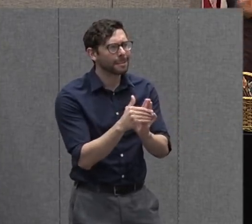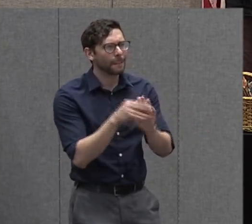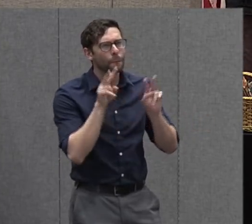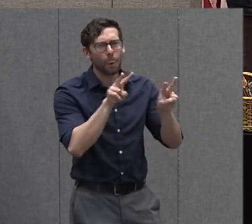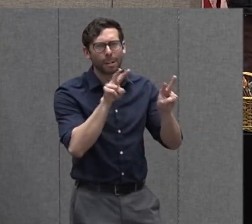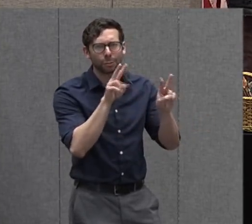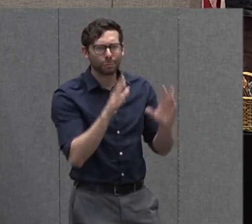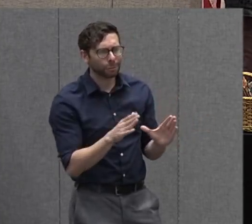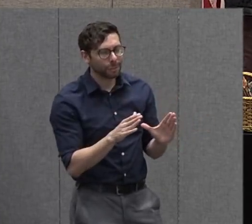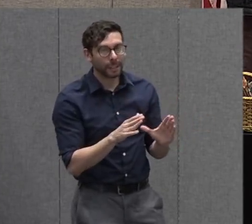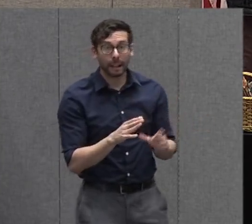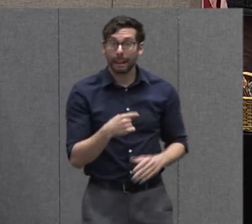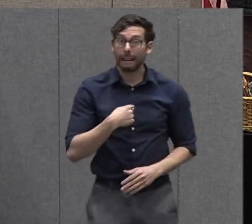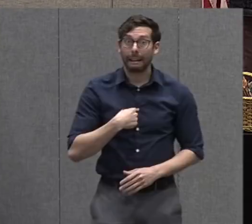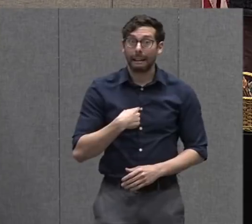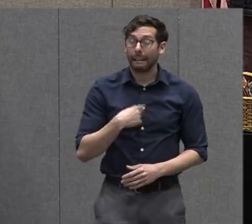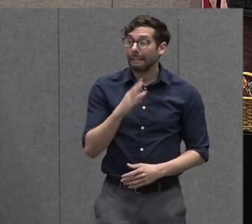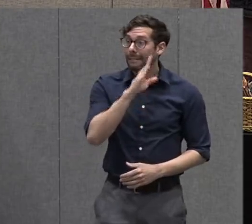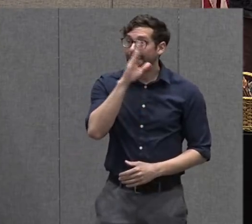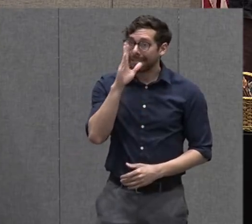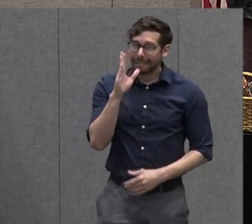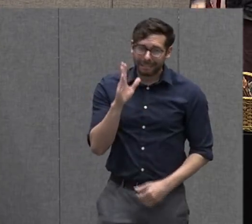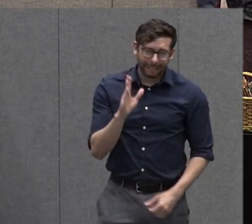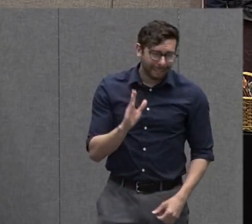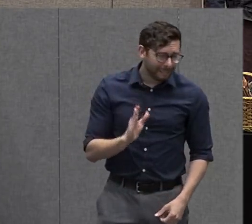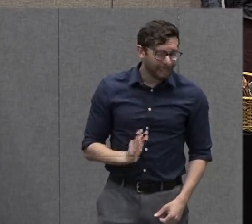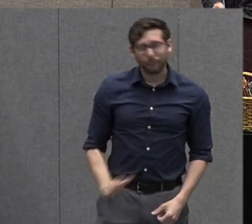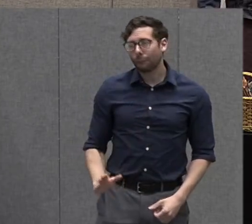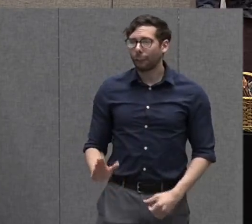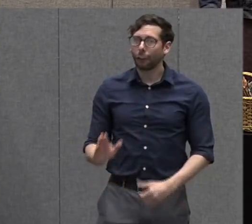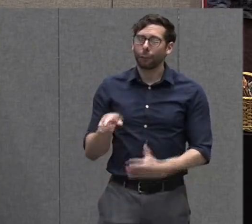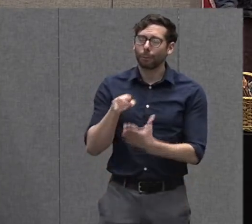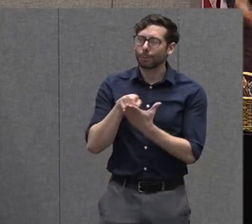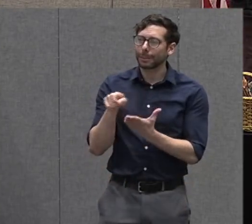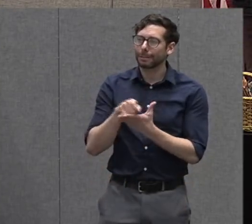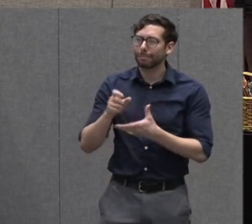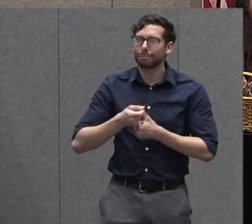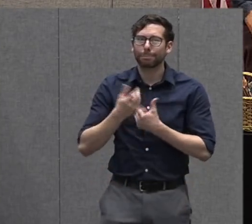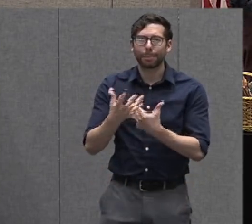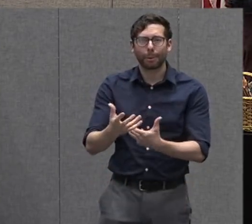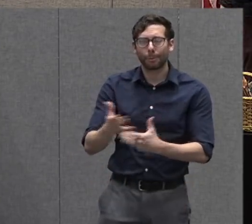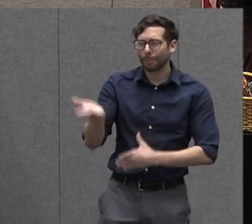ever, ever written a poem in my life. This is... [Miss Martindale] I'm very excited.